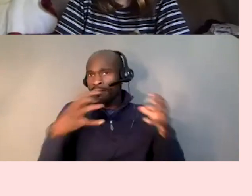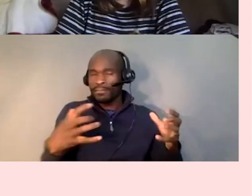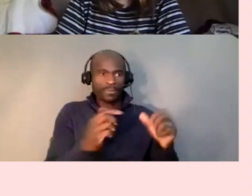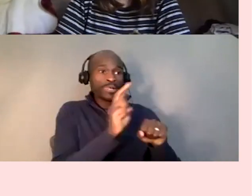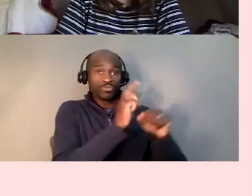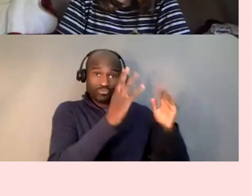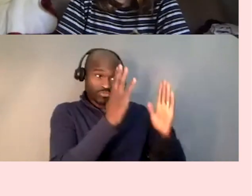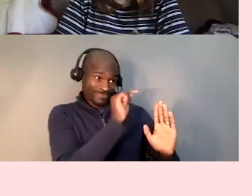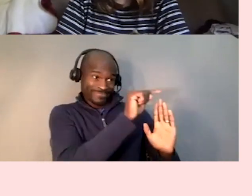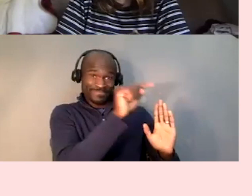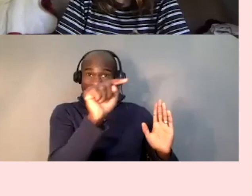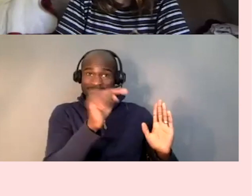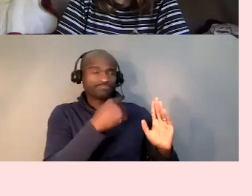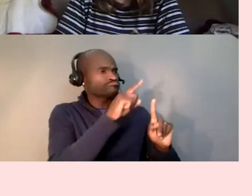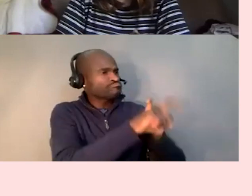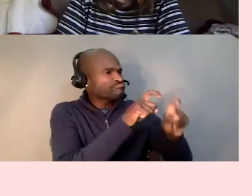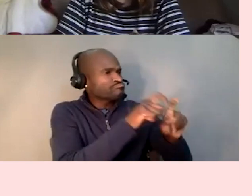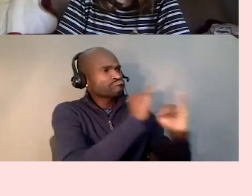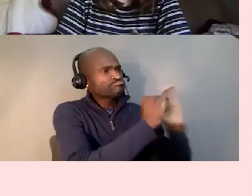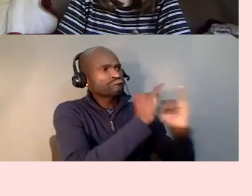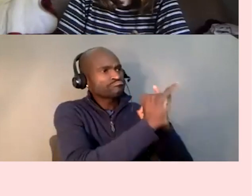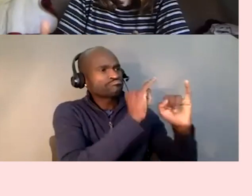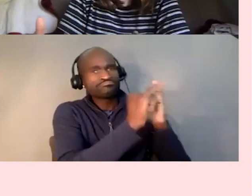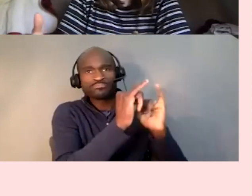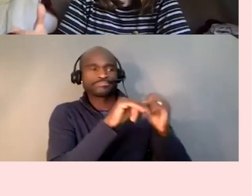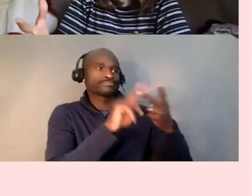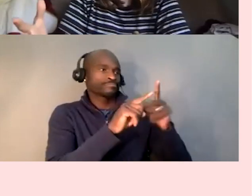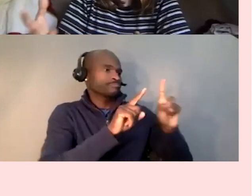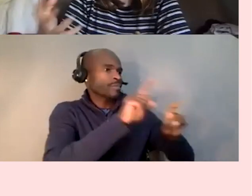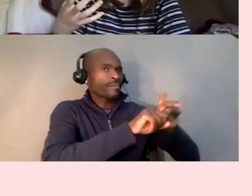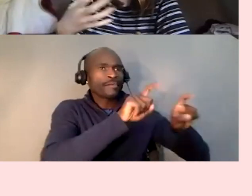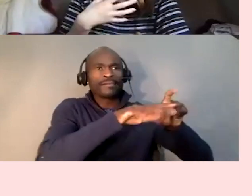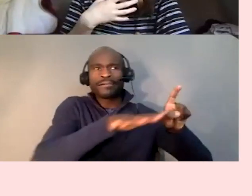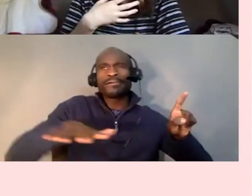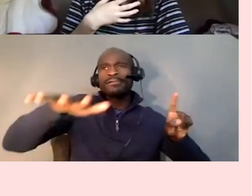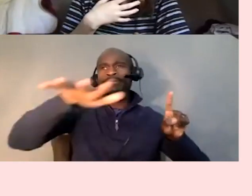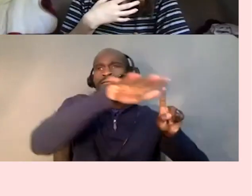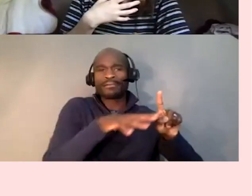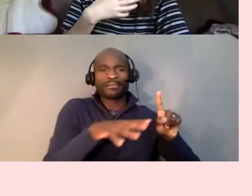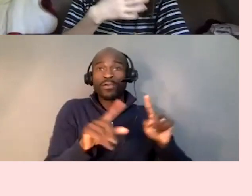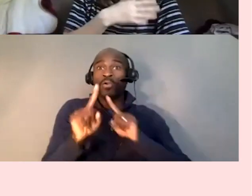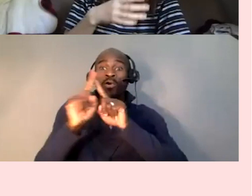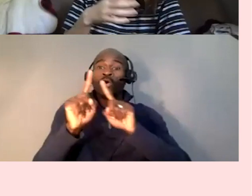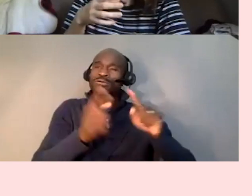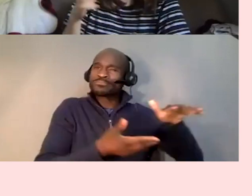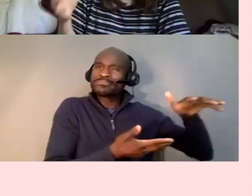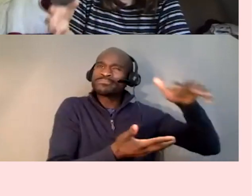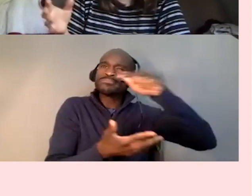user observation, and surveys. Just to get as much feedback from the people who will be using